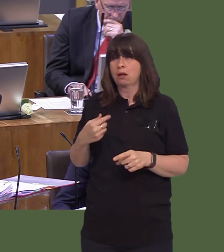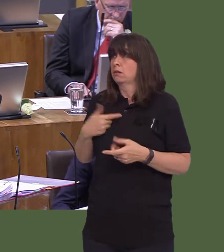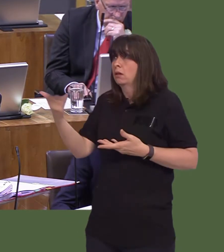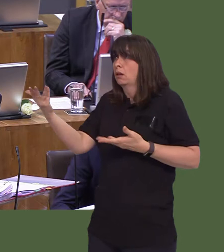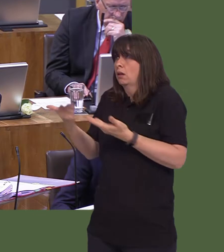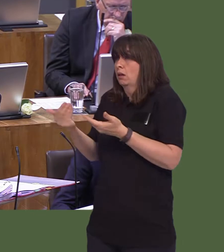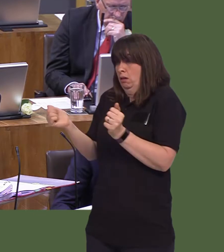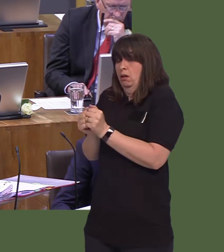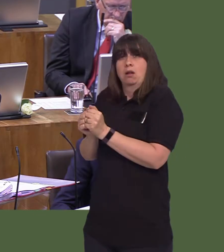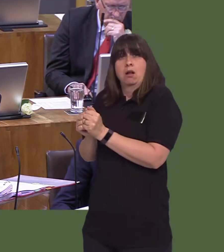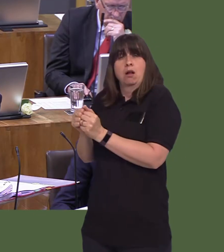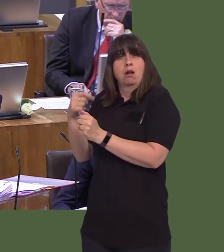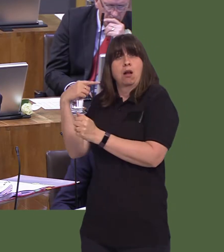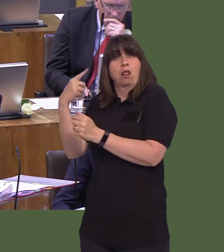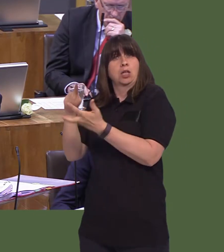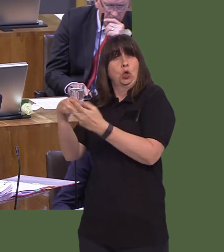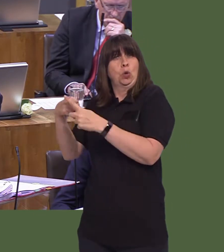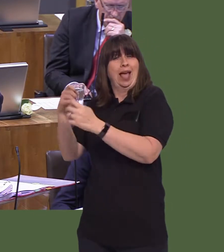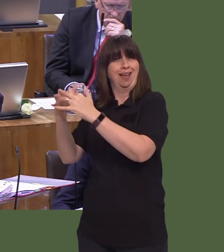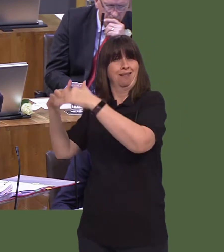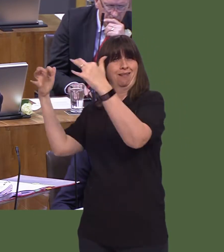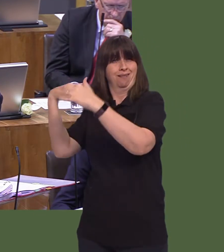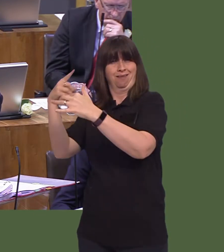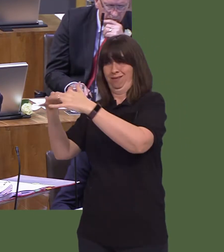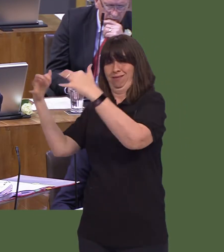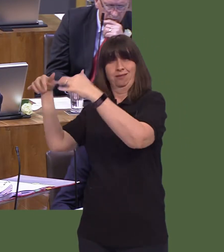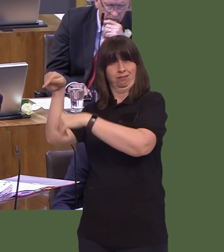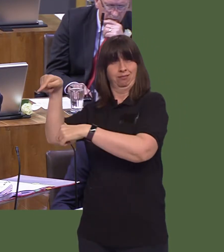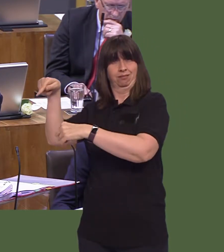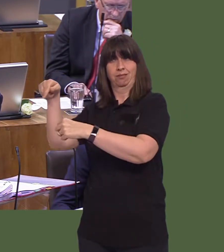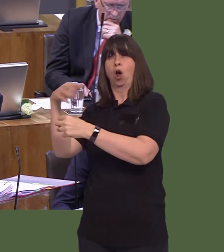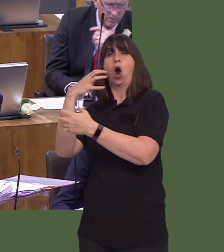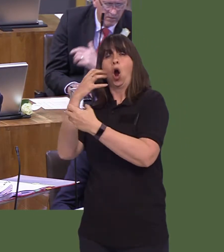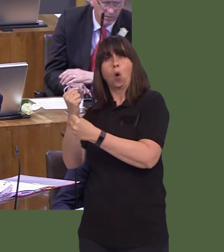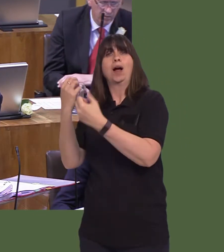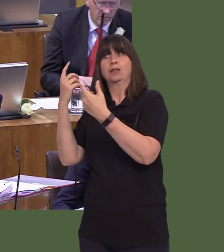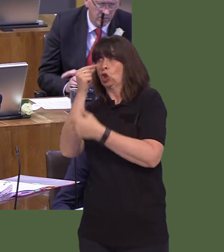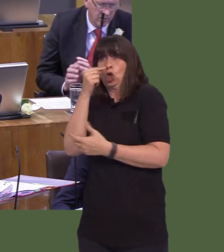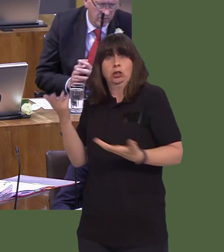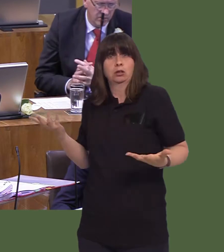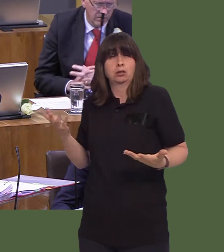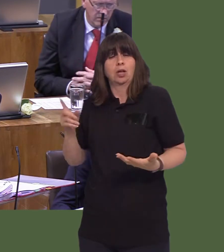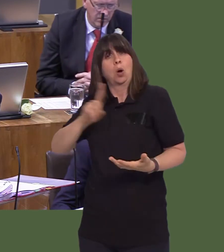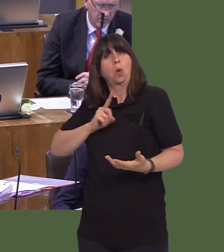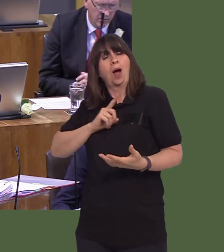Parliamentóthe expression is 'would not normally legislate' in devolved areas, but it's always been able to do it because of the doctrine of parliamentary sovereignty.